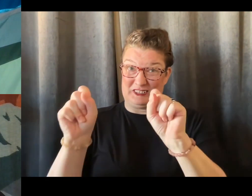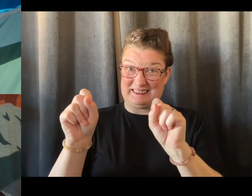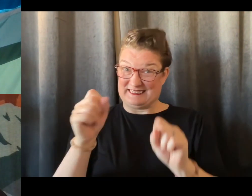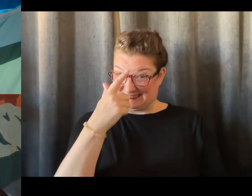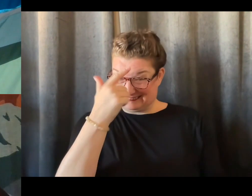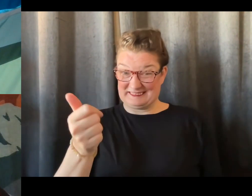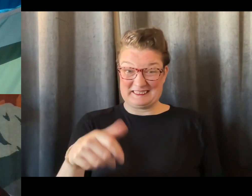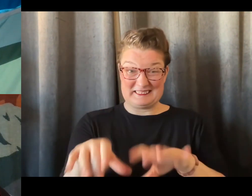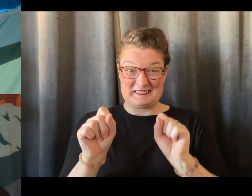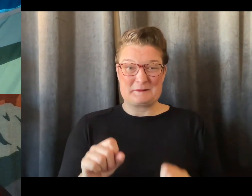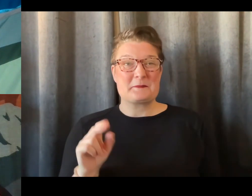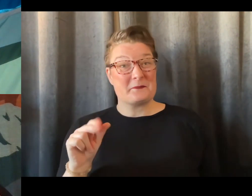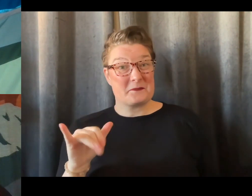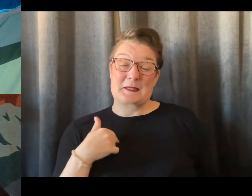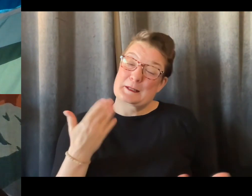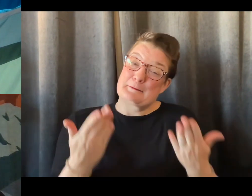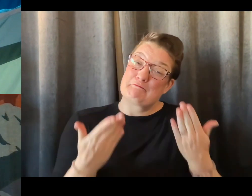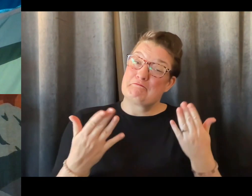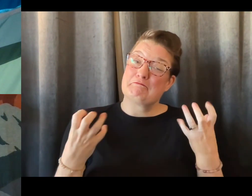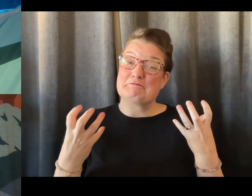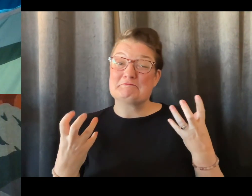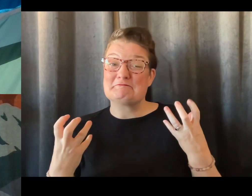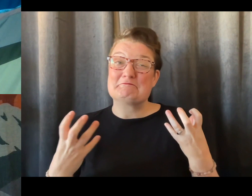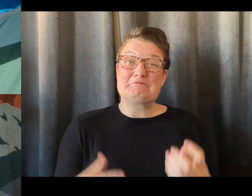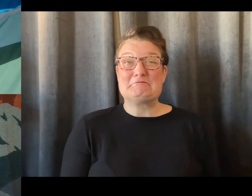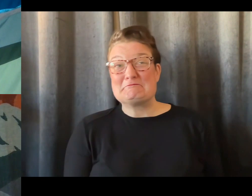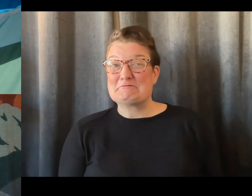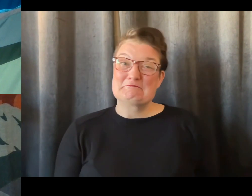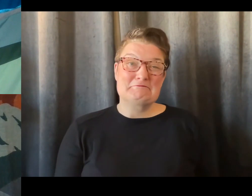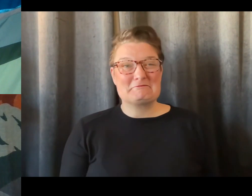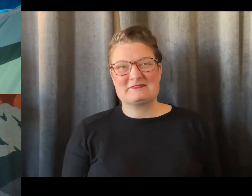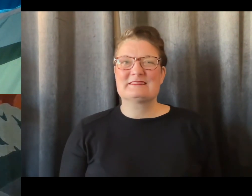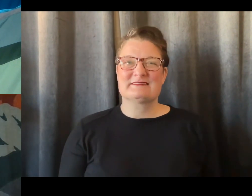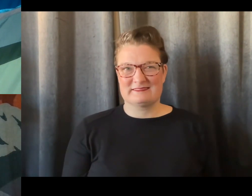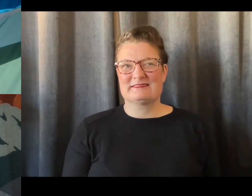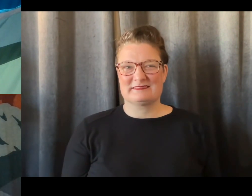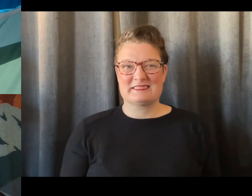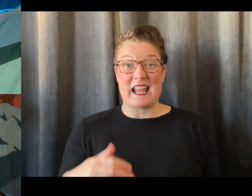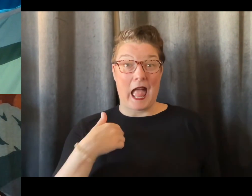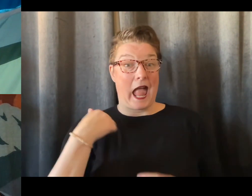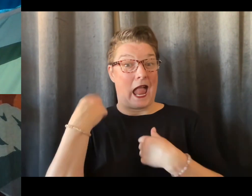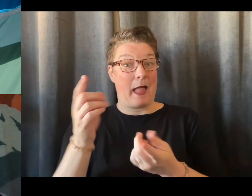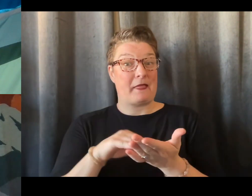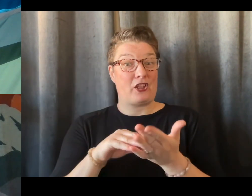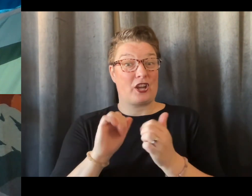Nomy: I might want to. Yeah, Rebekah: I know. I was like, Nomy: I'm learning how to DJ. So. Rebekah: Right.